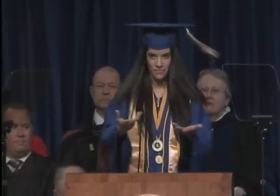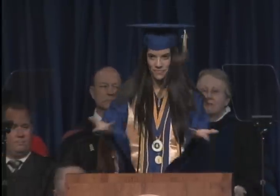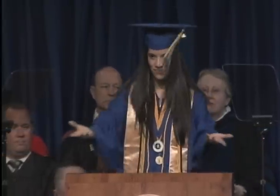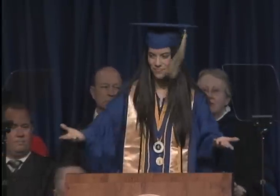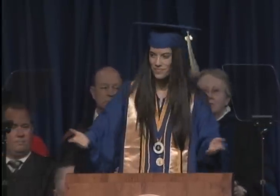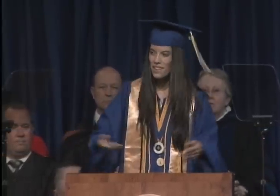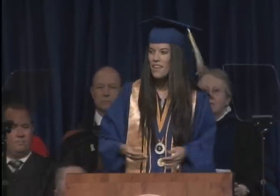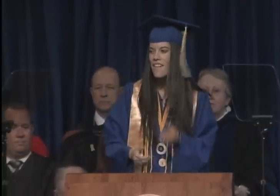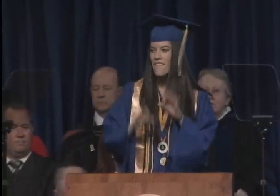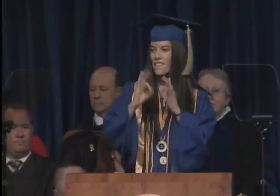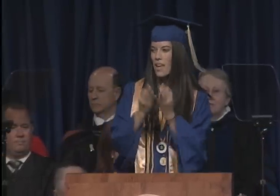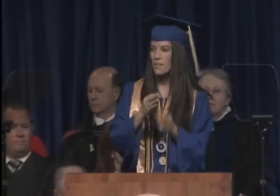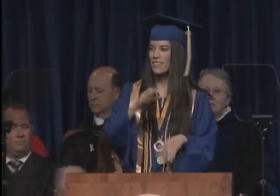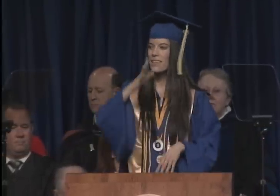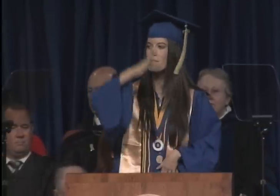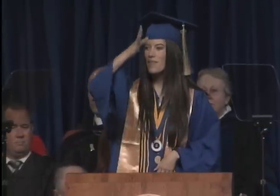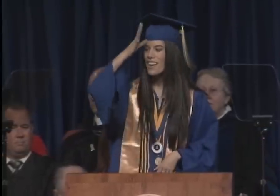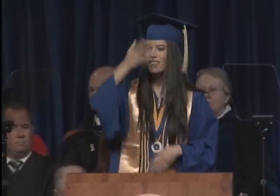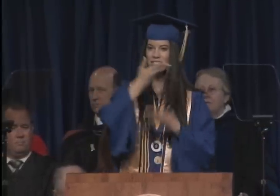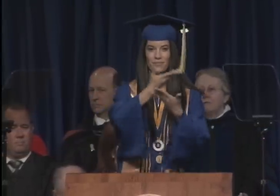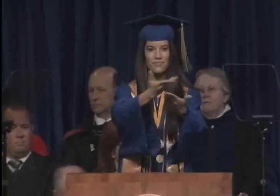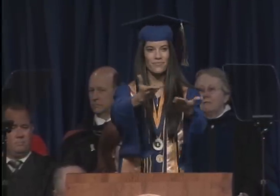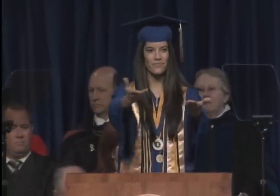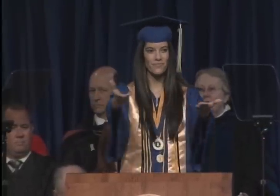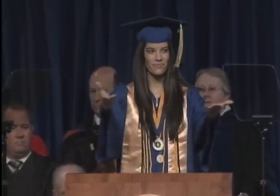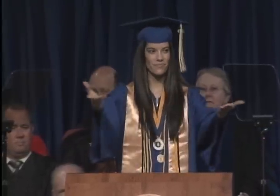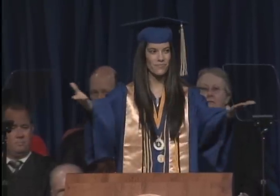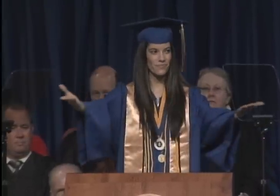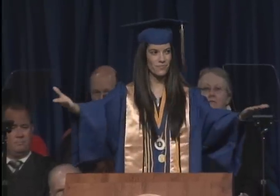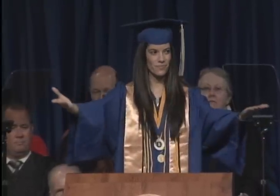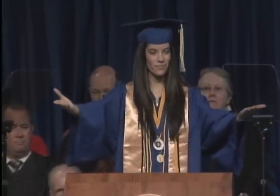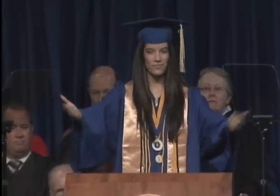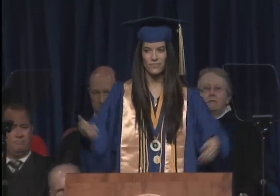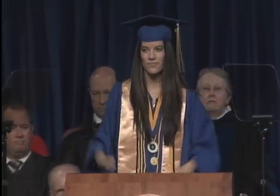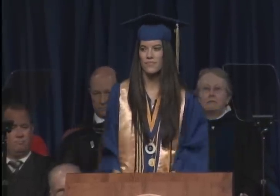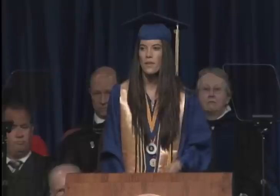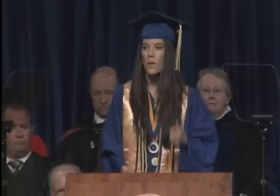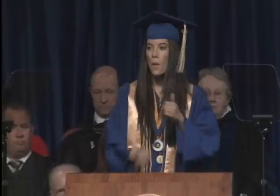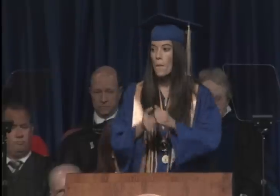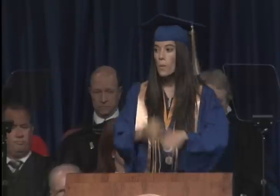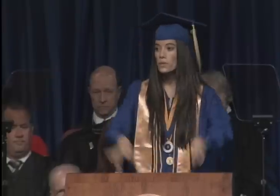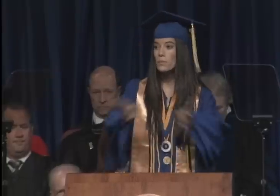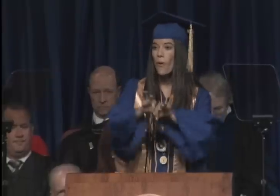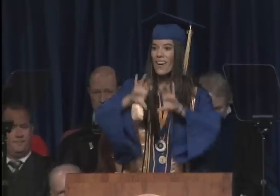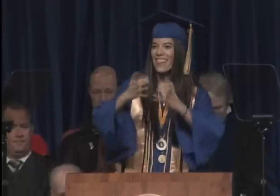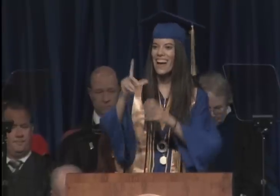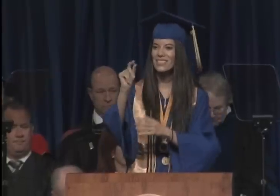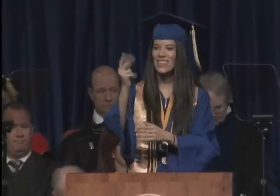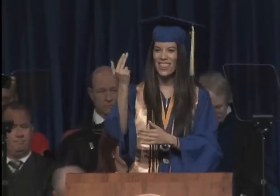family, faculty, staff members and most importantly